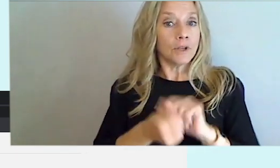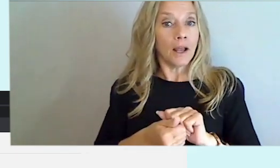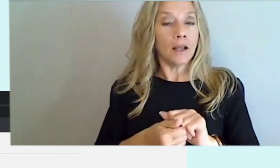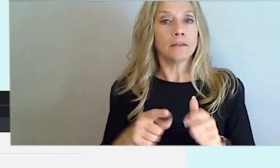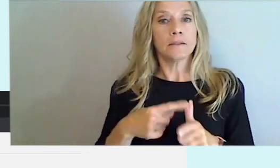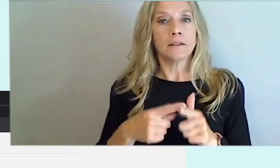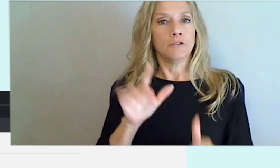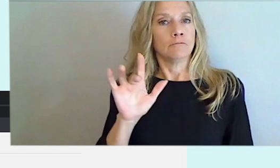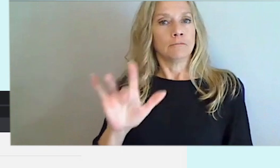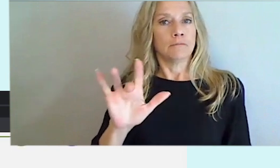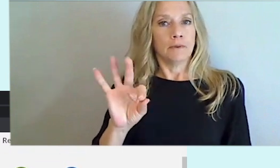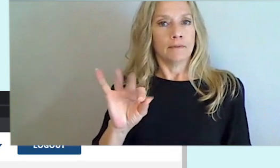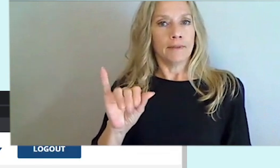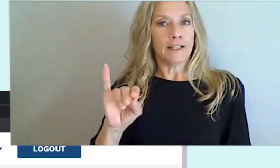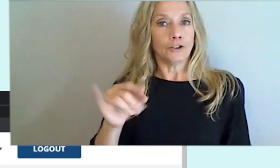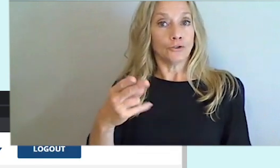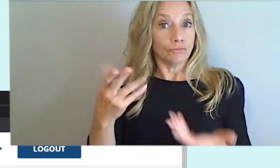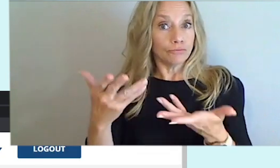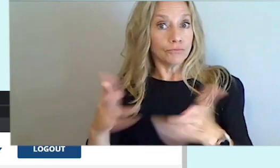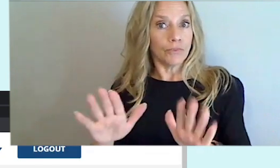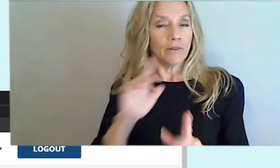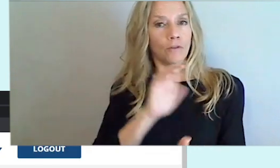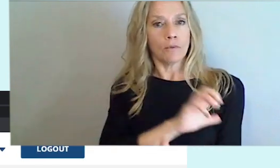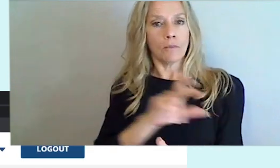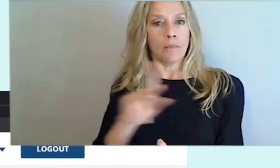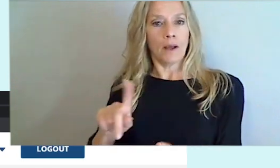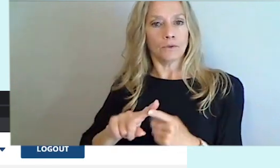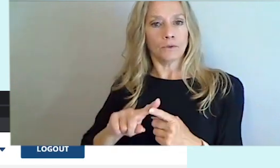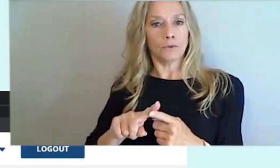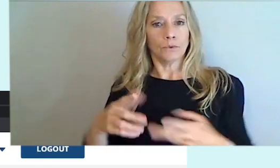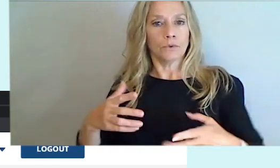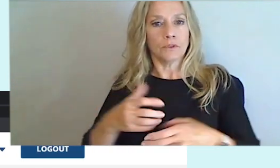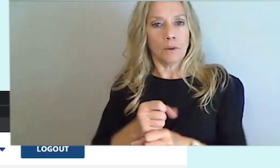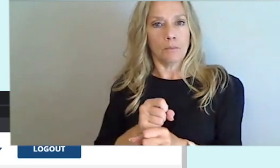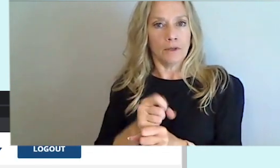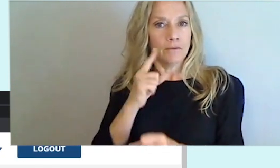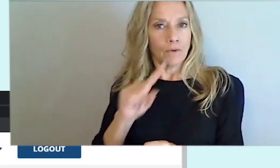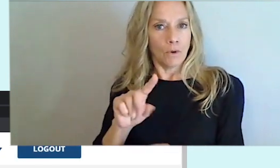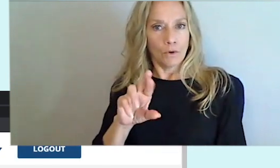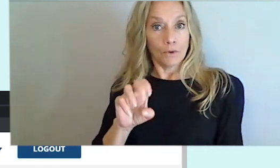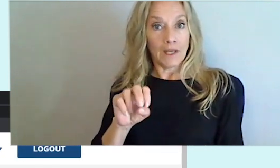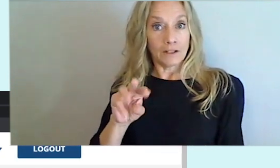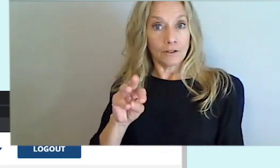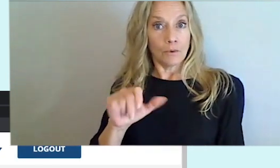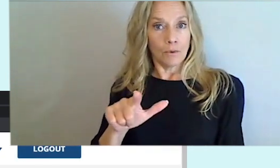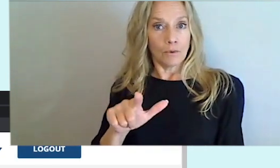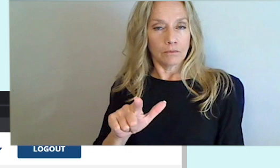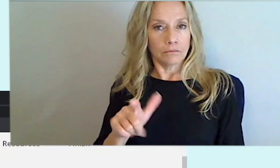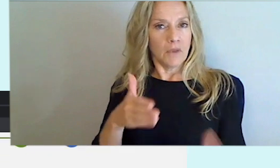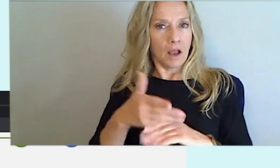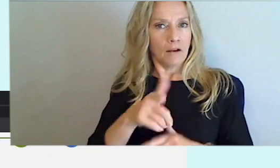to return to the renewal summary page once you have made the changes.